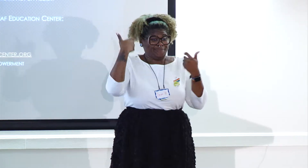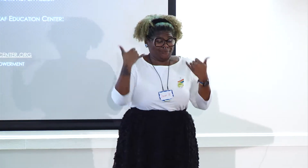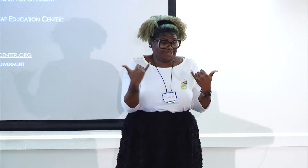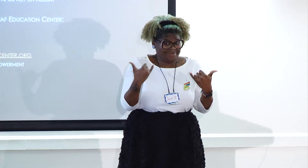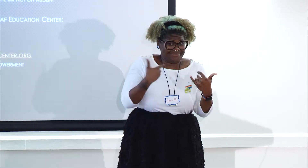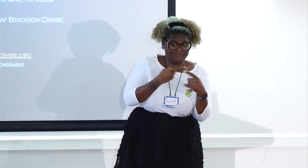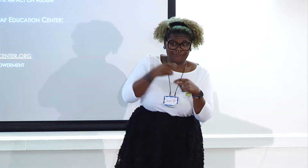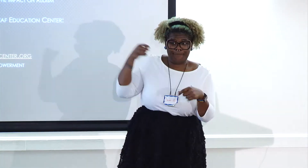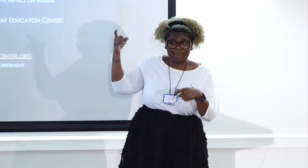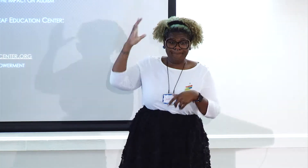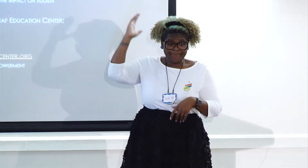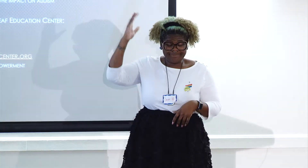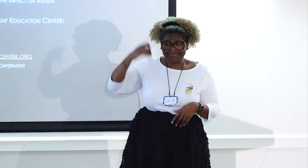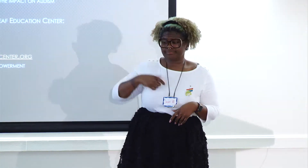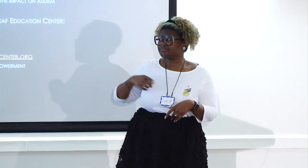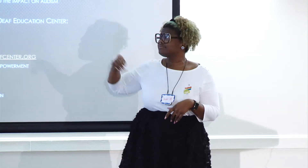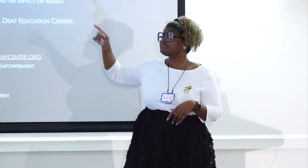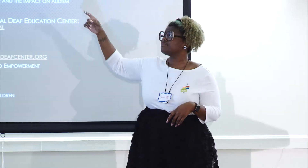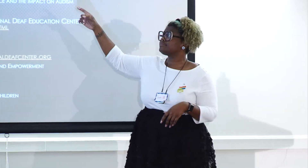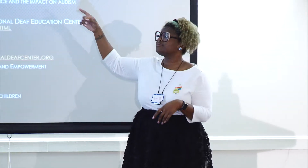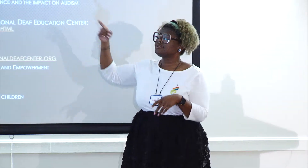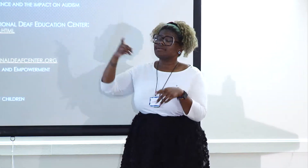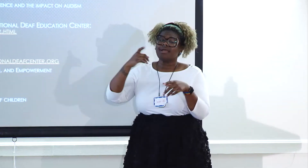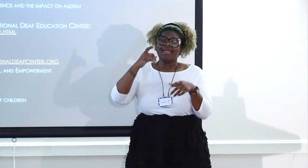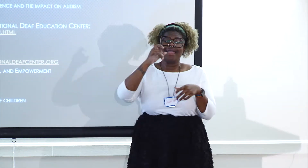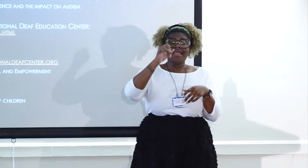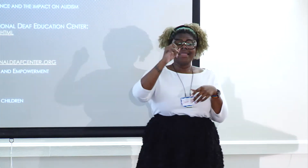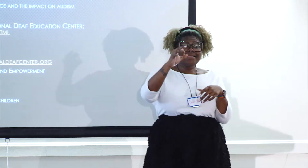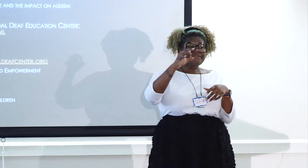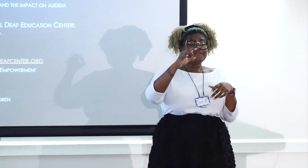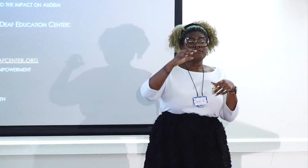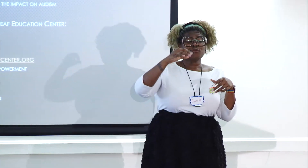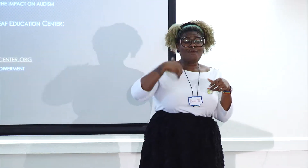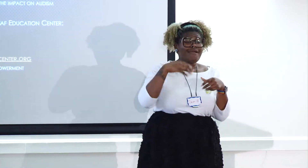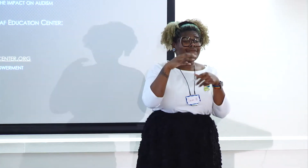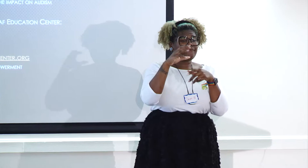I hope you did learn something from my speech today.